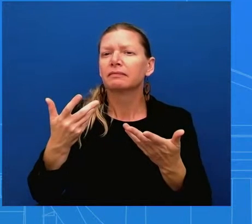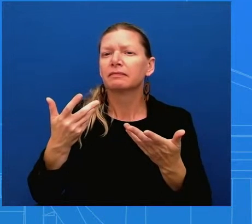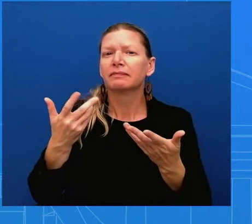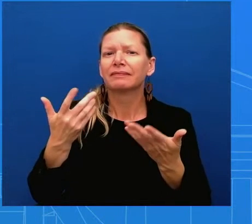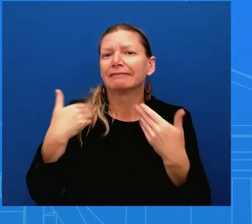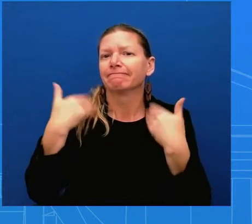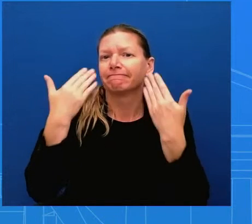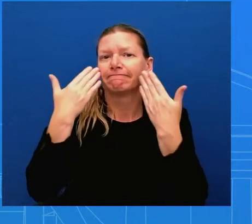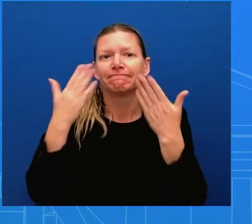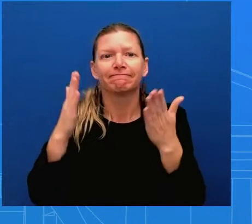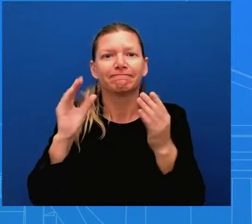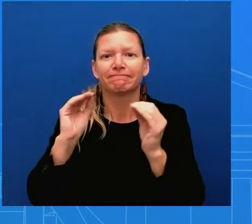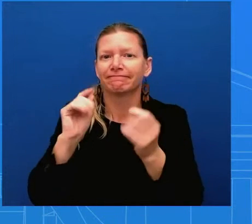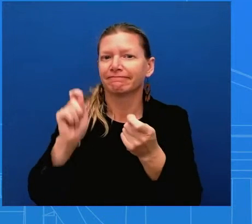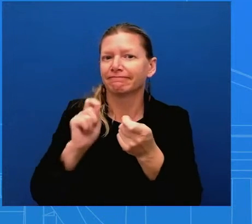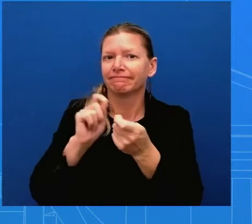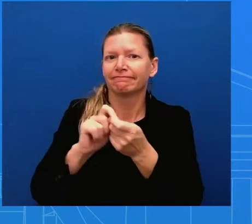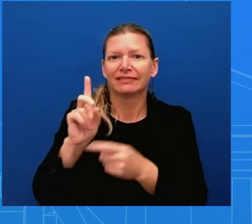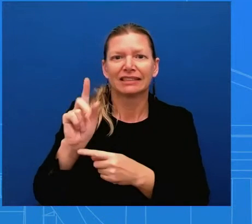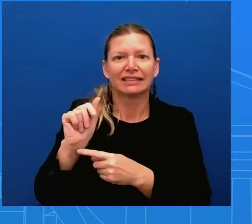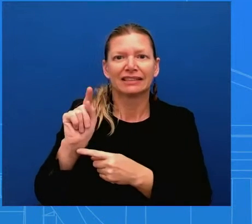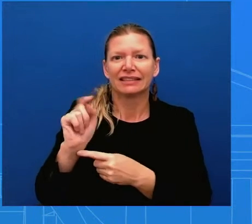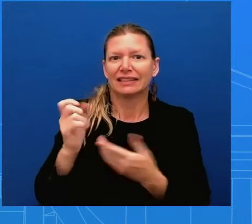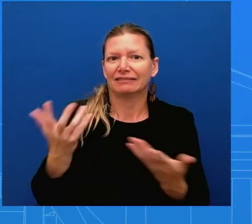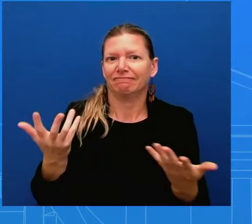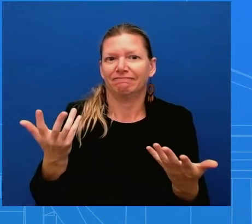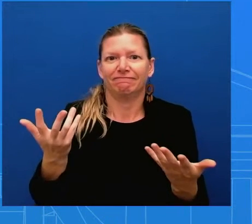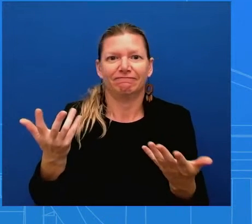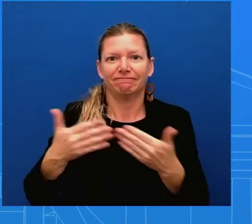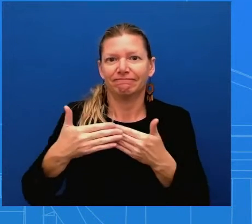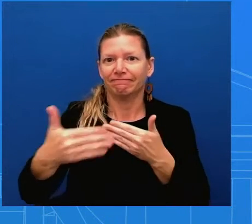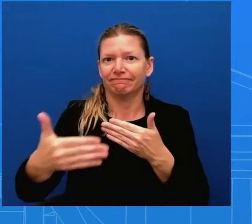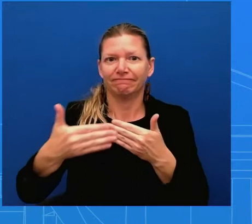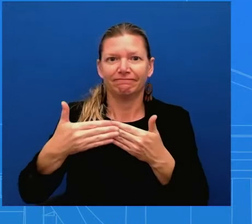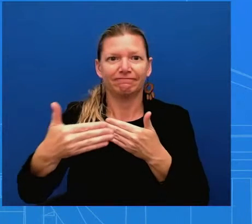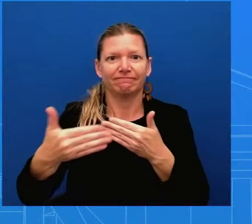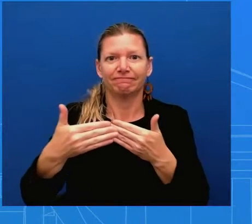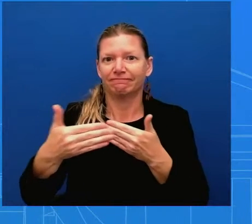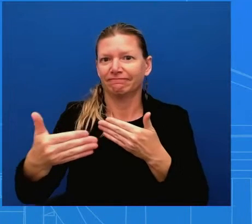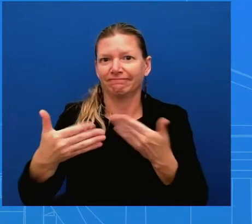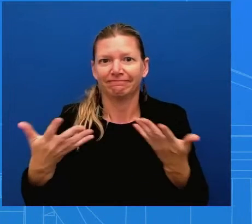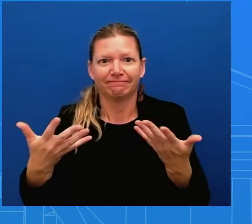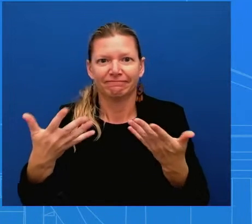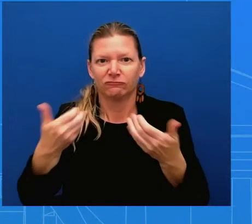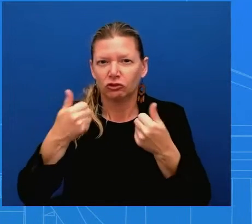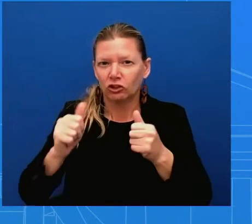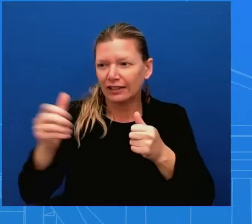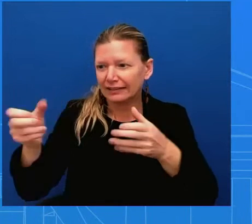so that we can get the teams together. Because, of course, it's not just me meeting my counterpart. It's military intelligence and humanitarian professionals